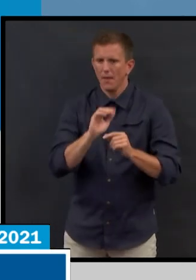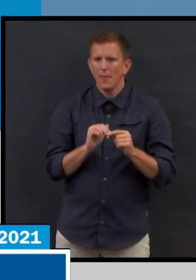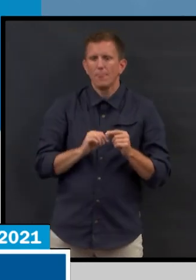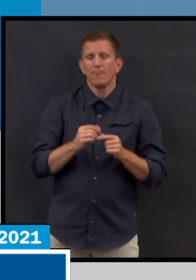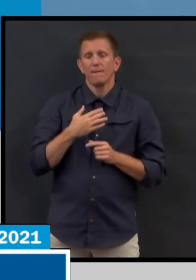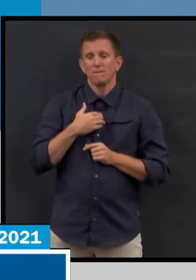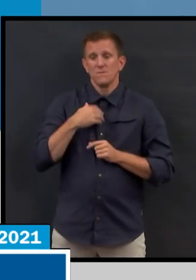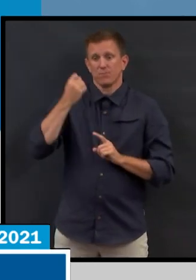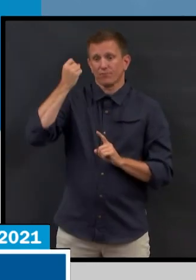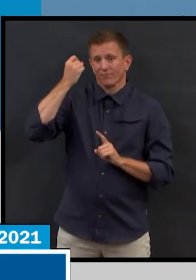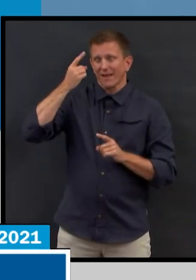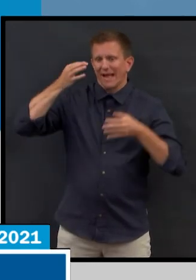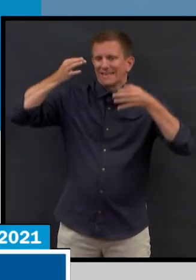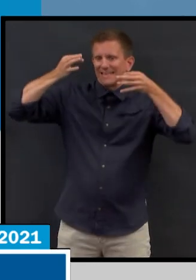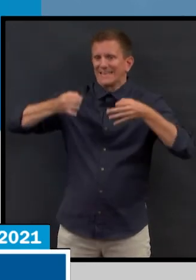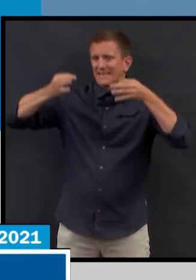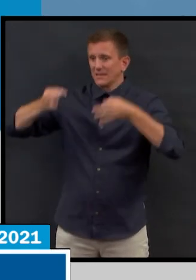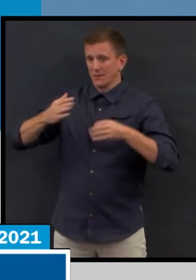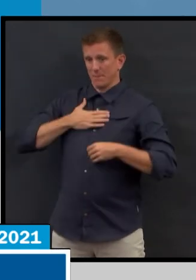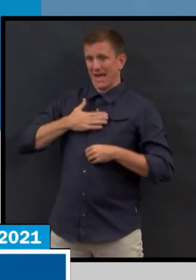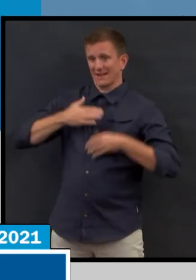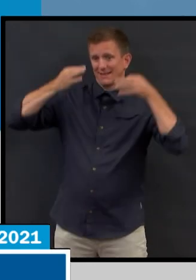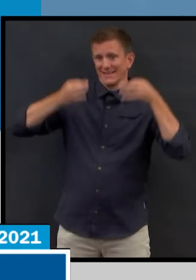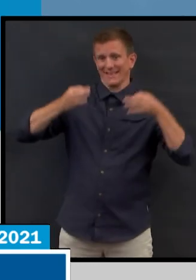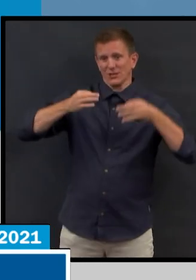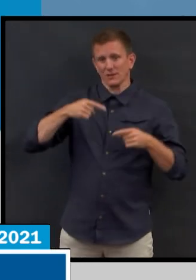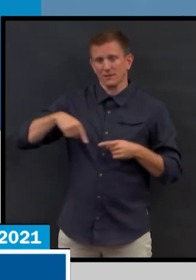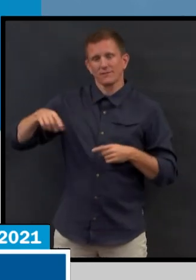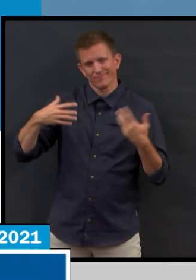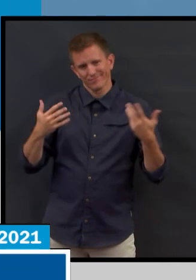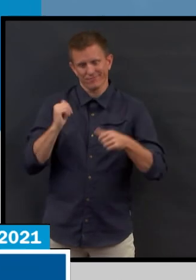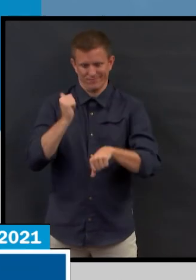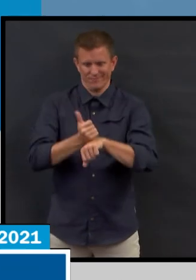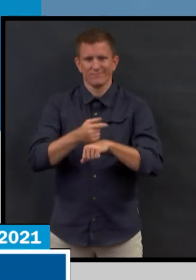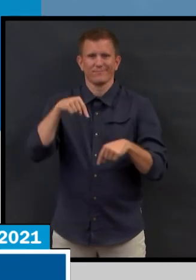are remained up based on data and what we're seeing one thing we can celebrate is the